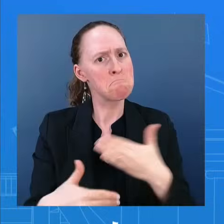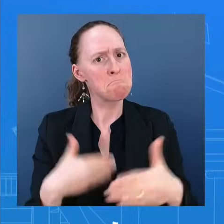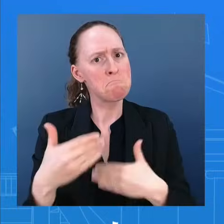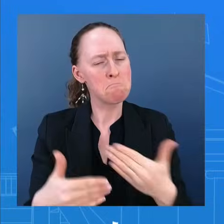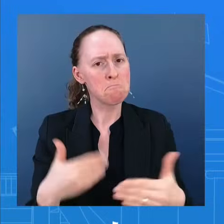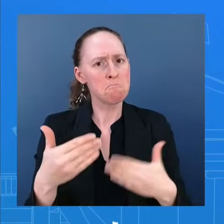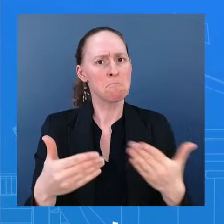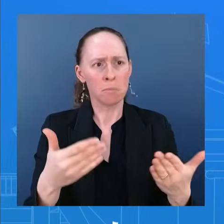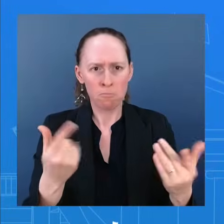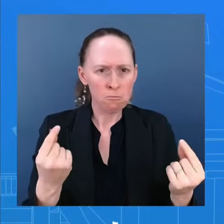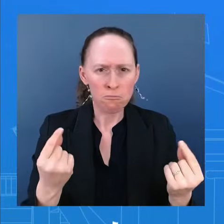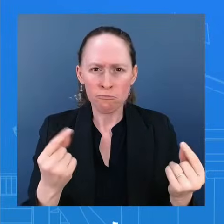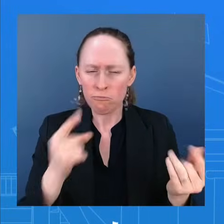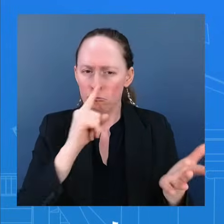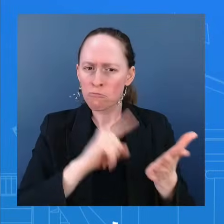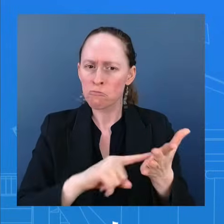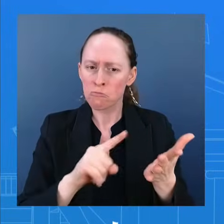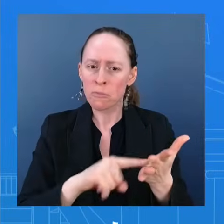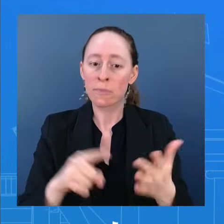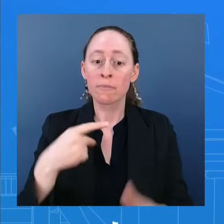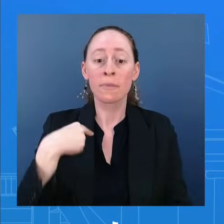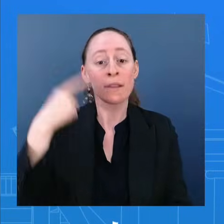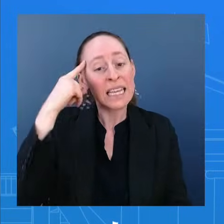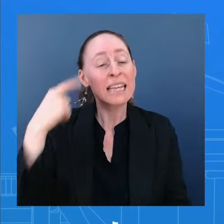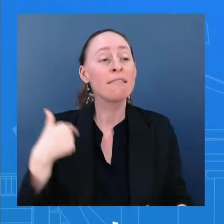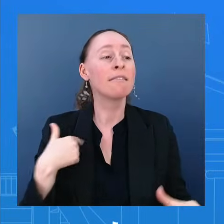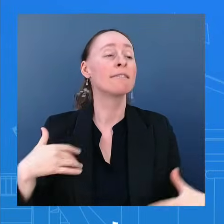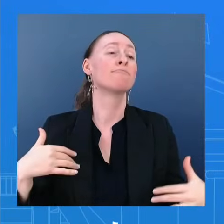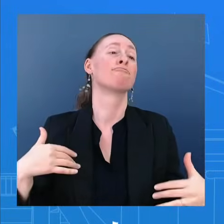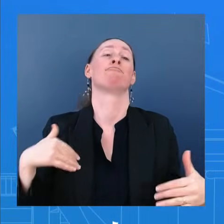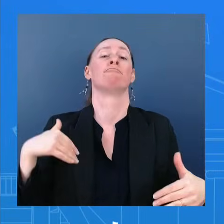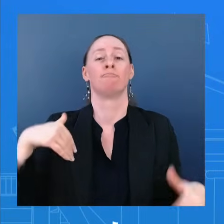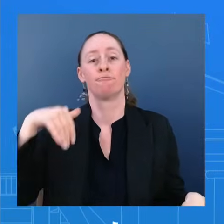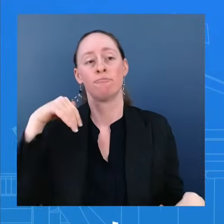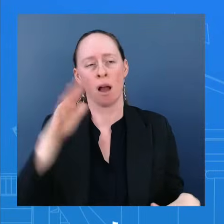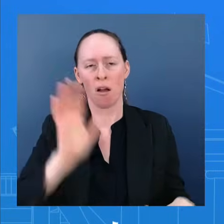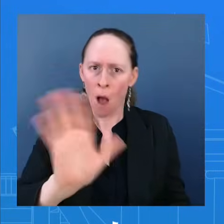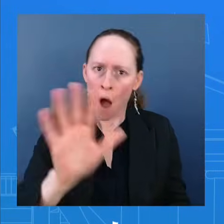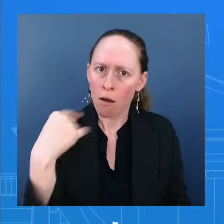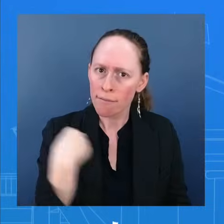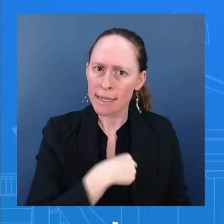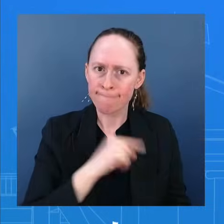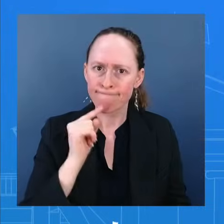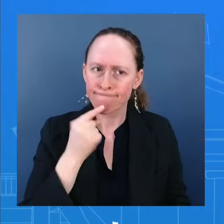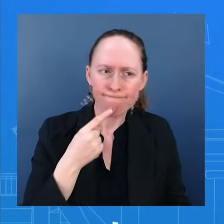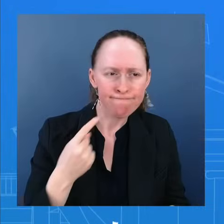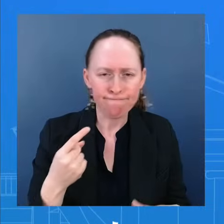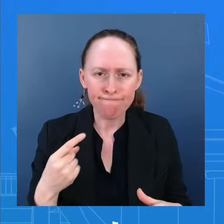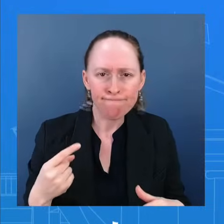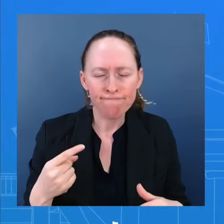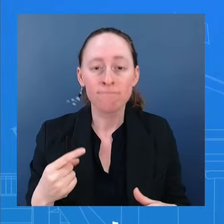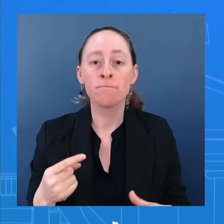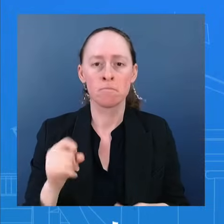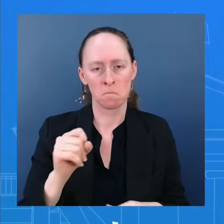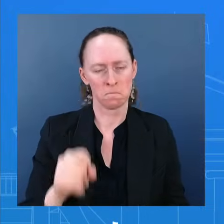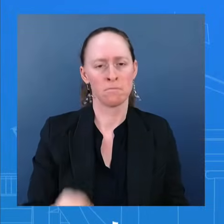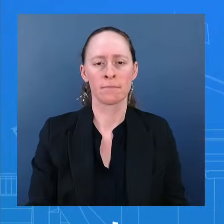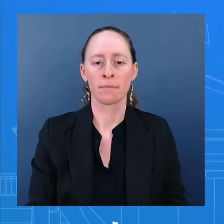that we're not taking this seriously, because we are. I can also tell you that if the president, as commander-in-chief, believed --